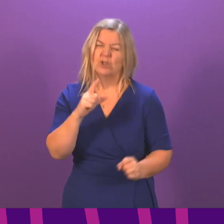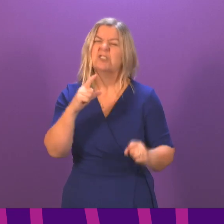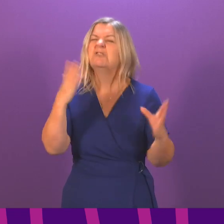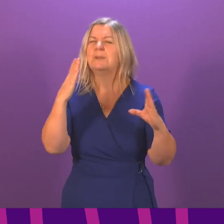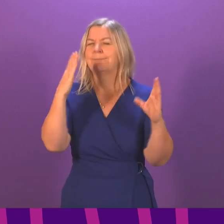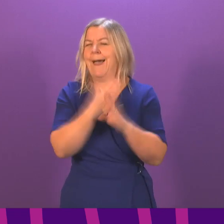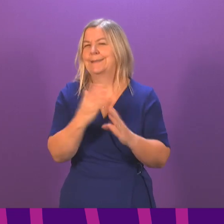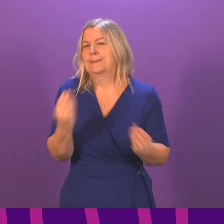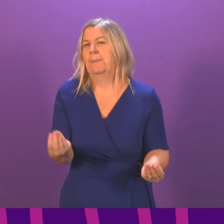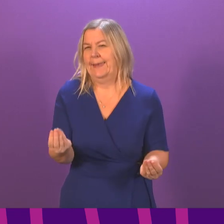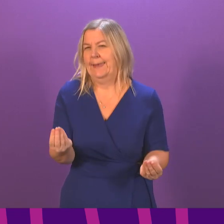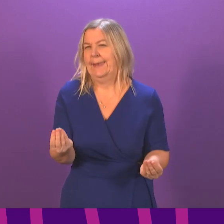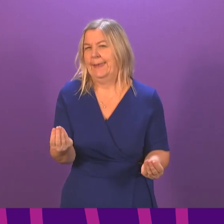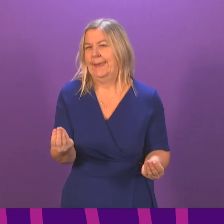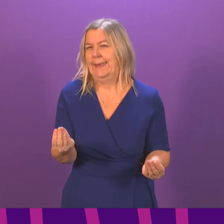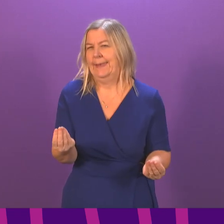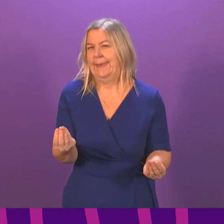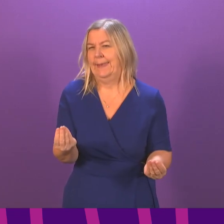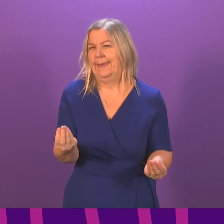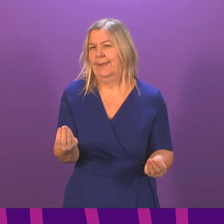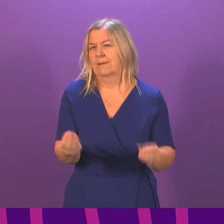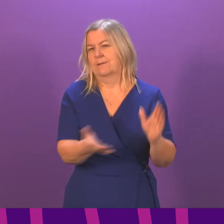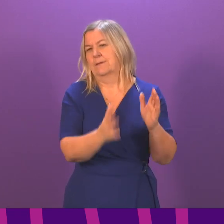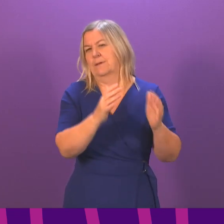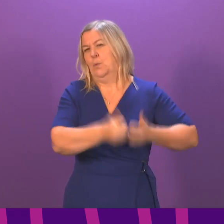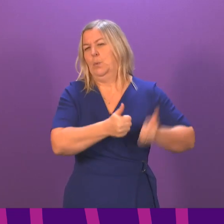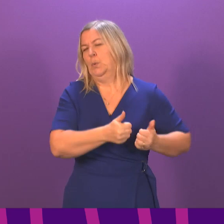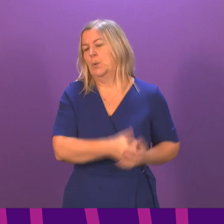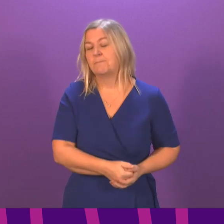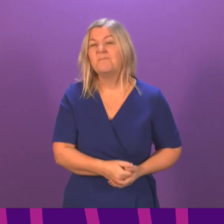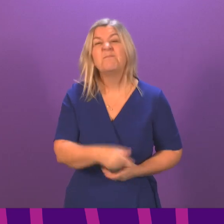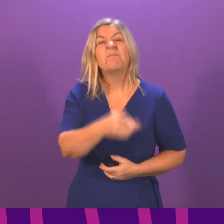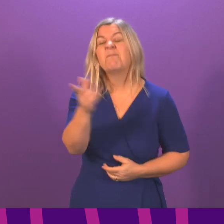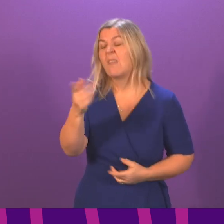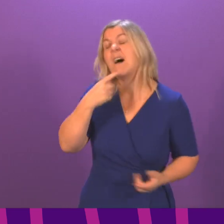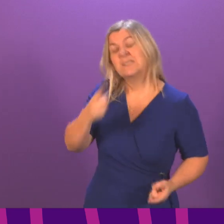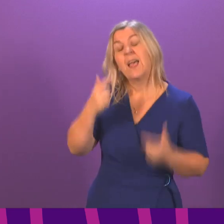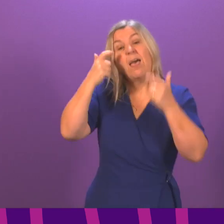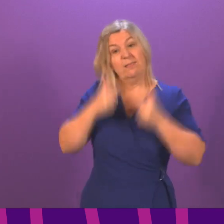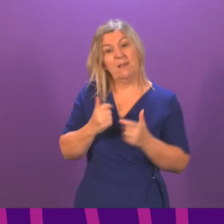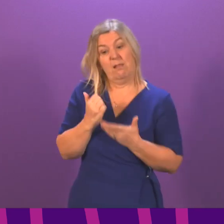Let us try the question differently: I will say what the legal advice contained and the